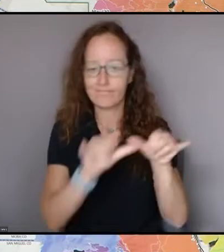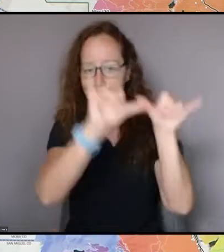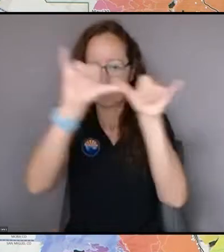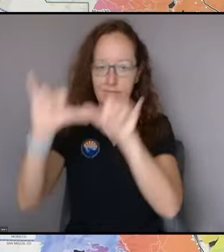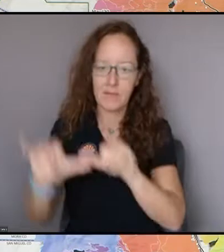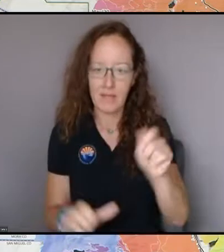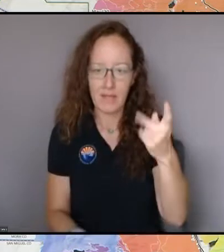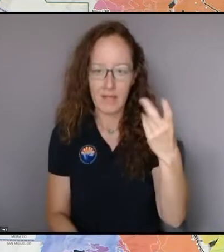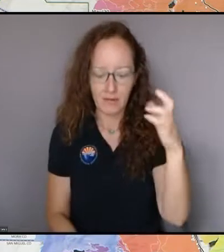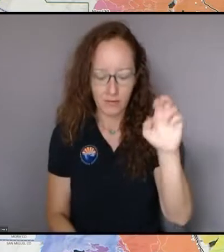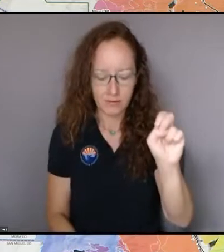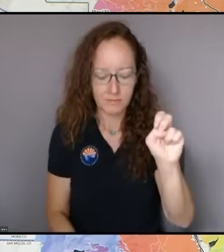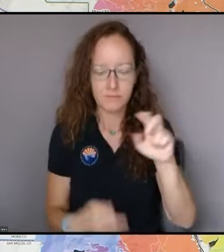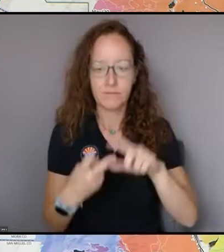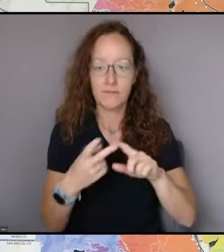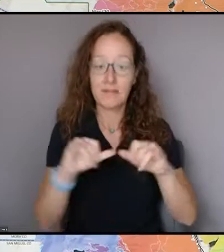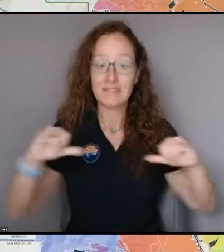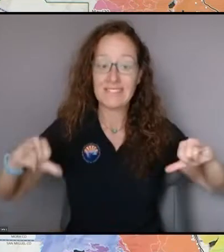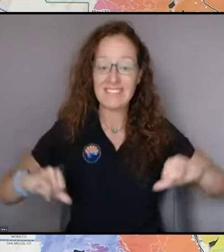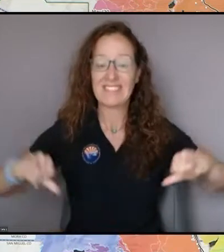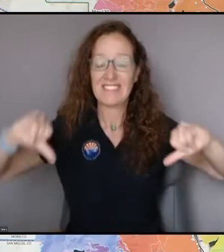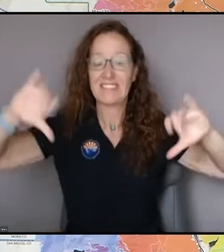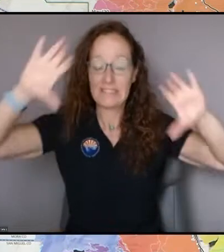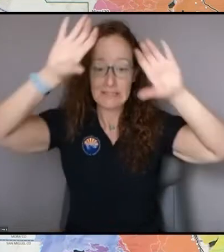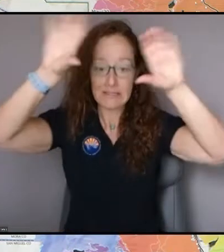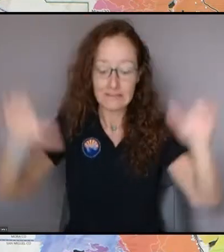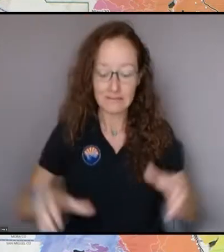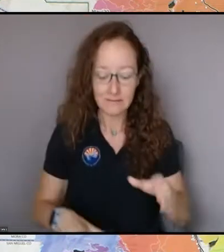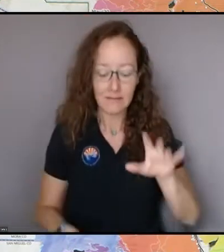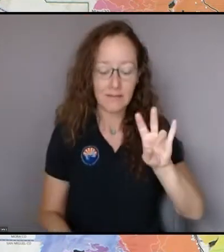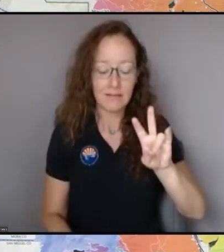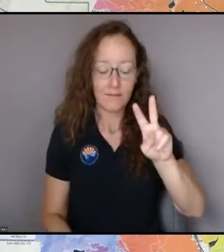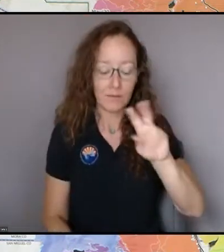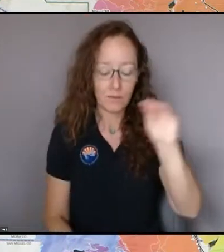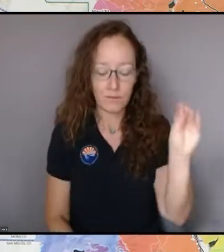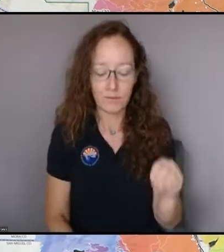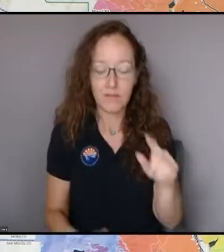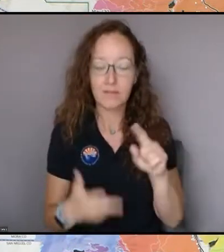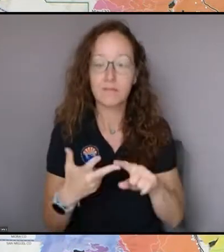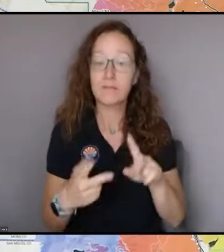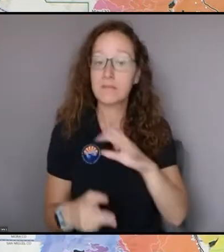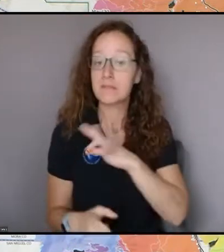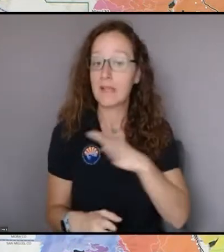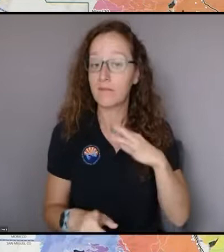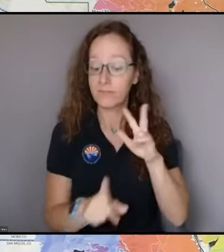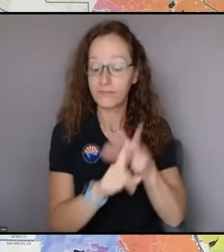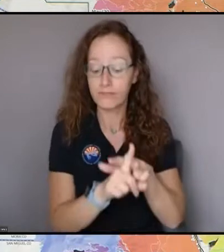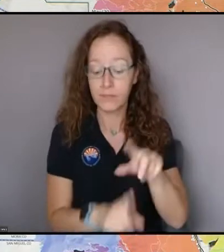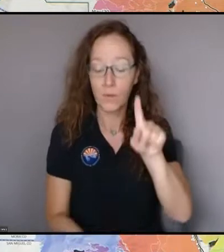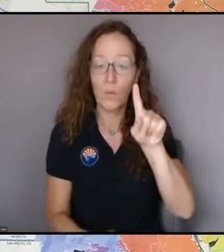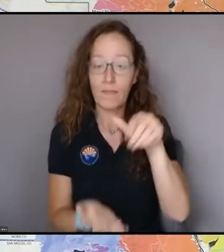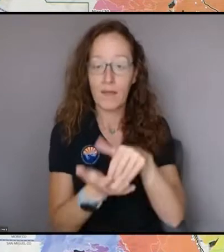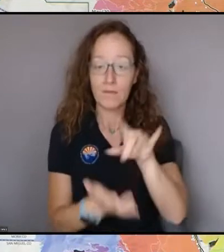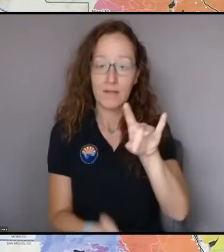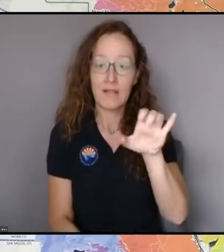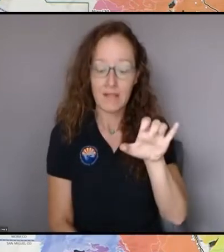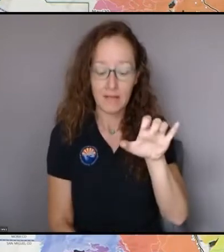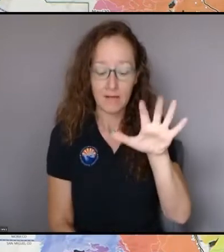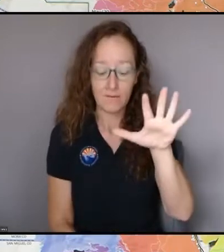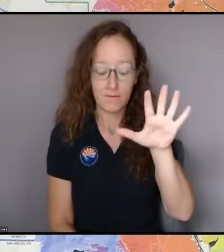assigned is 1852. So, one of the first things that I wanted